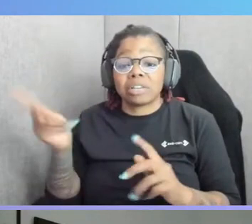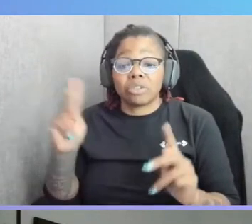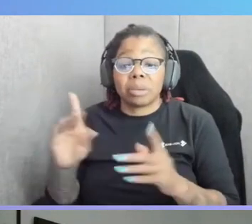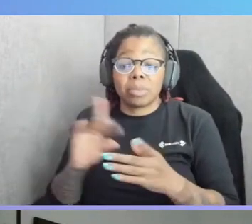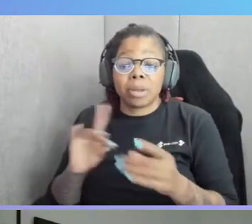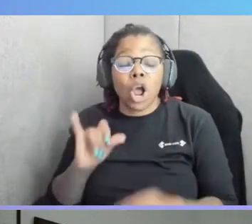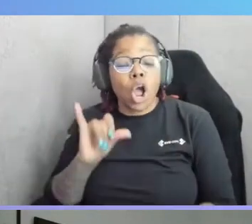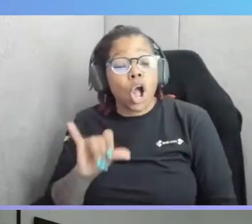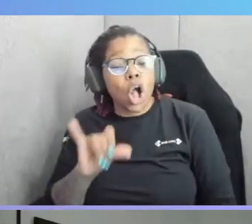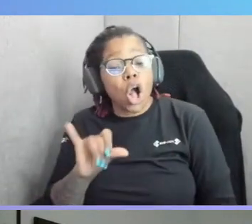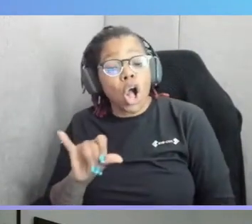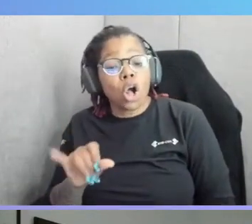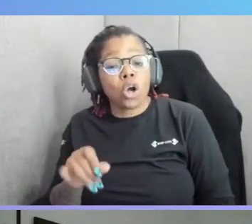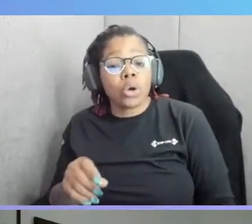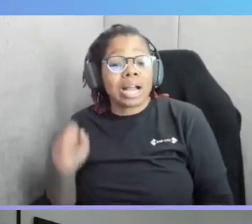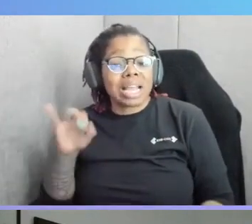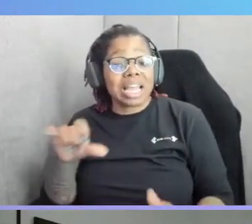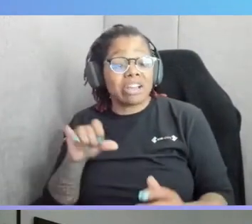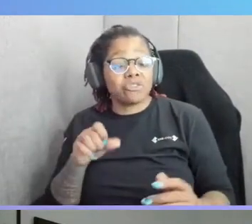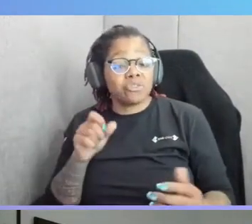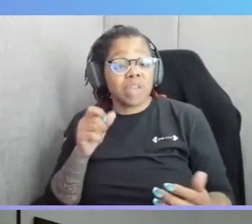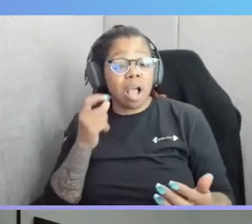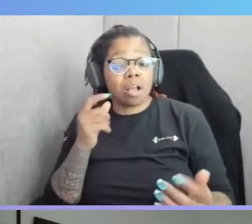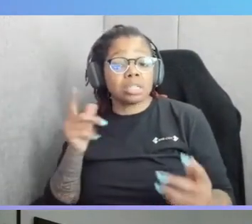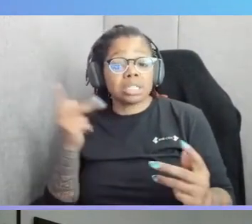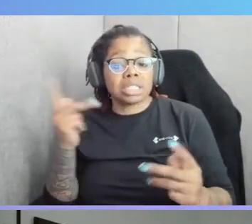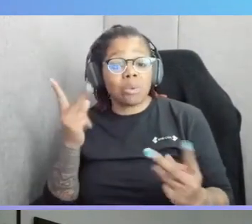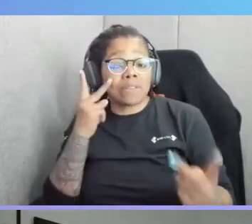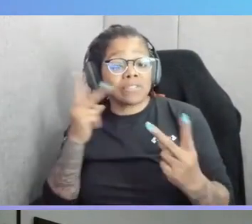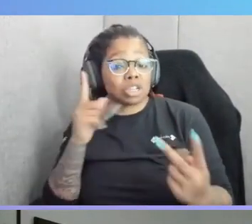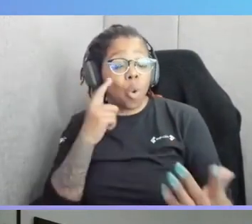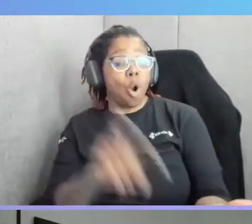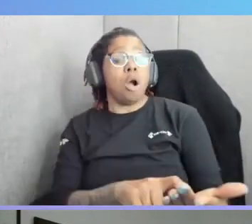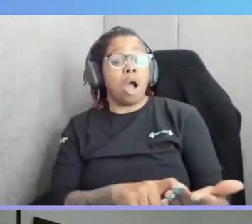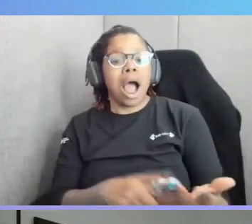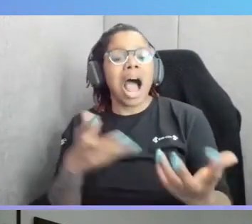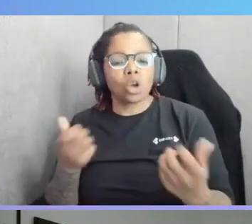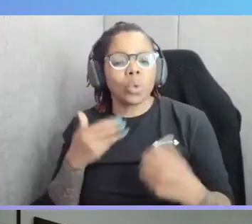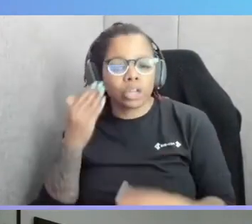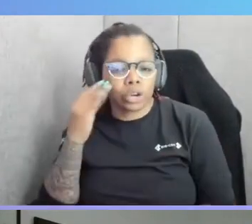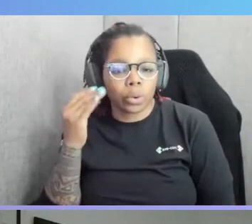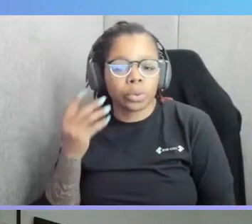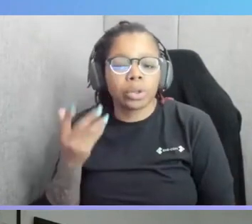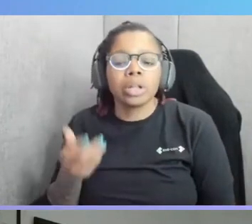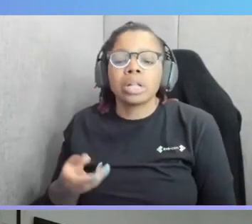stands out to somebody who's looking at it. I want to hear about it. And similarly, consider what's interesting. So